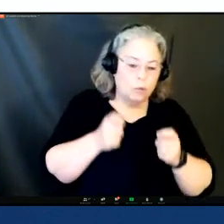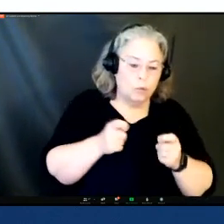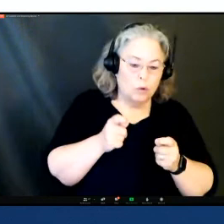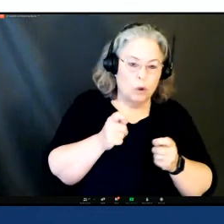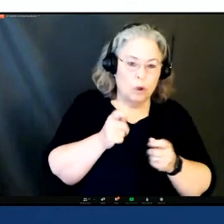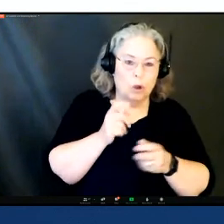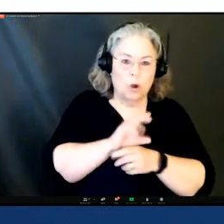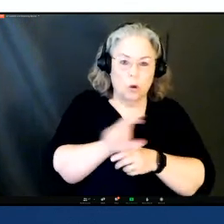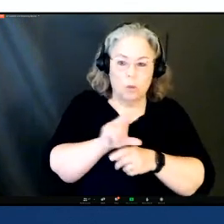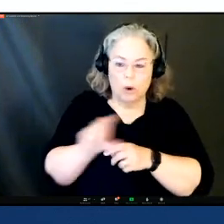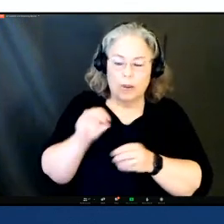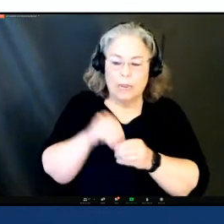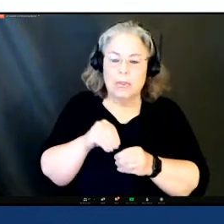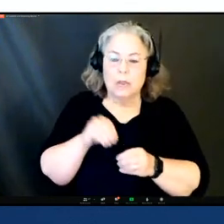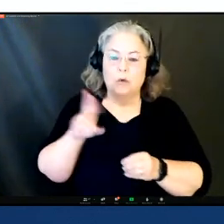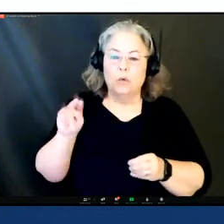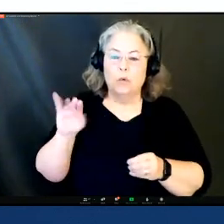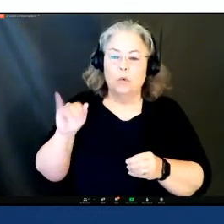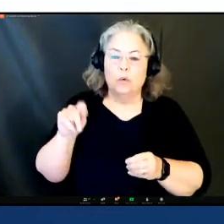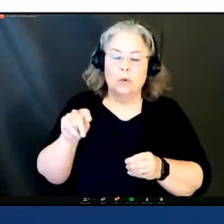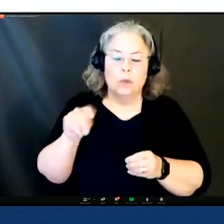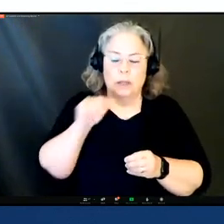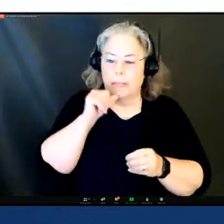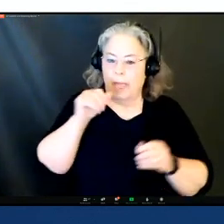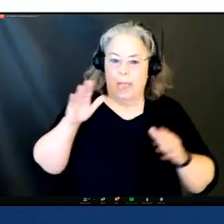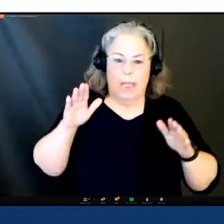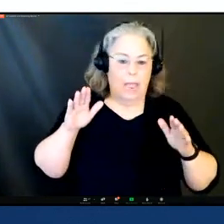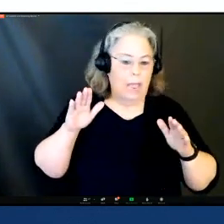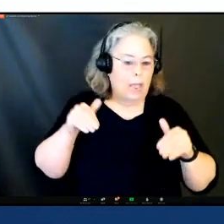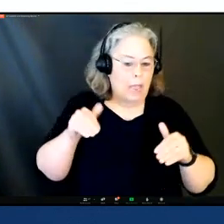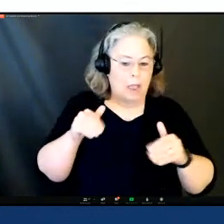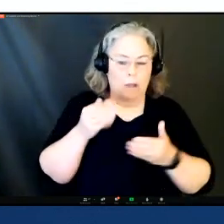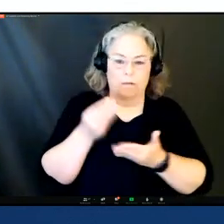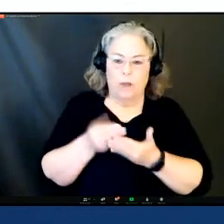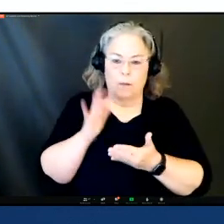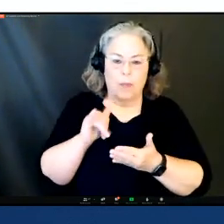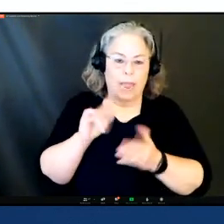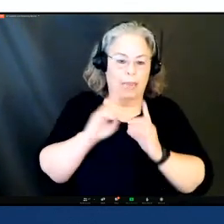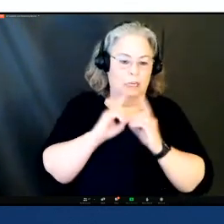that are not otherwise funded with departmental revenue or some discretionary reimburse